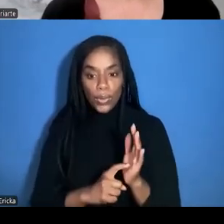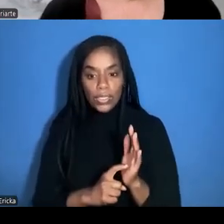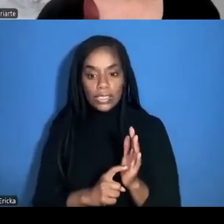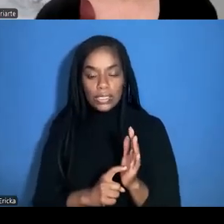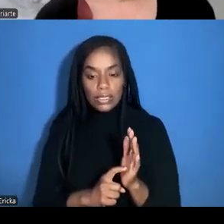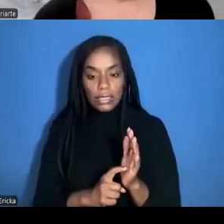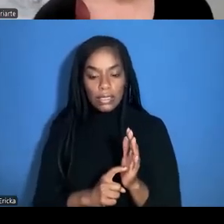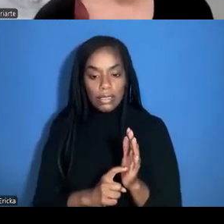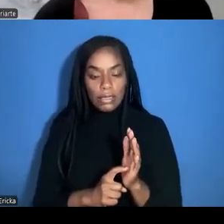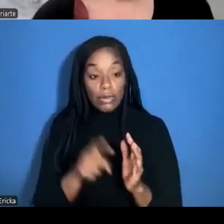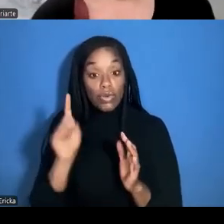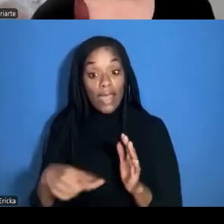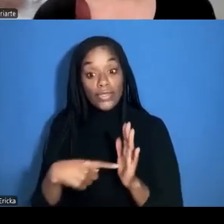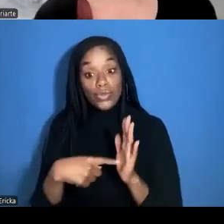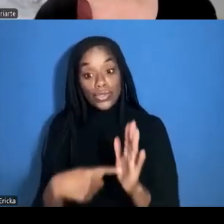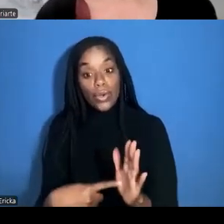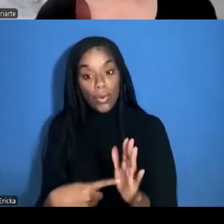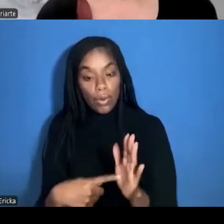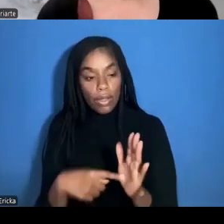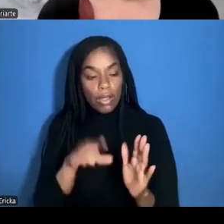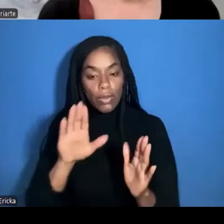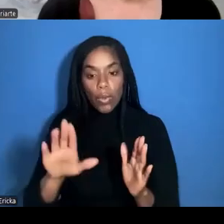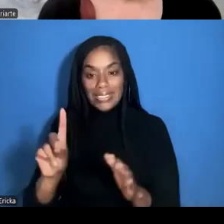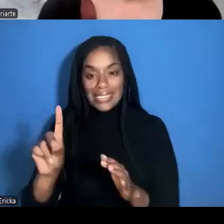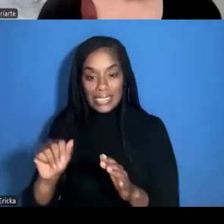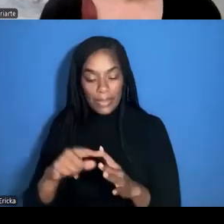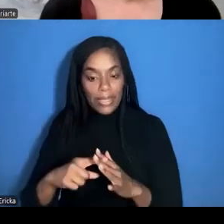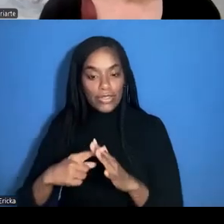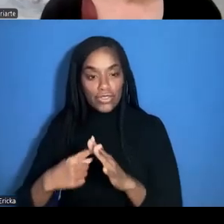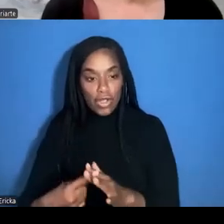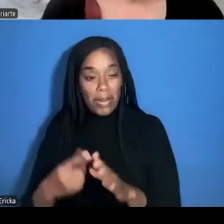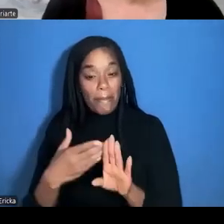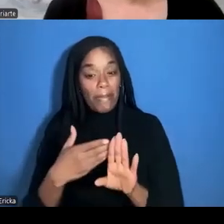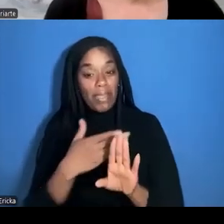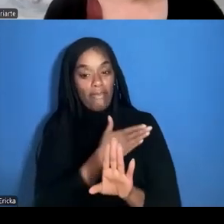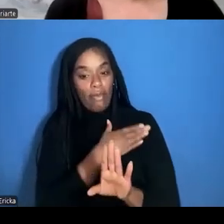you have to show that your disability began before the age of 46.